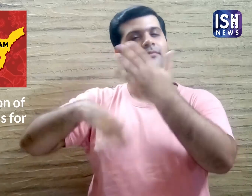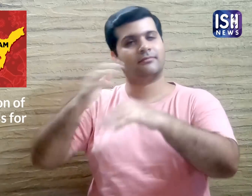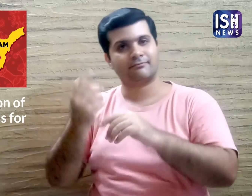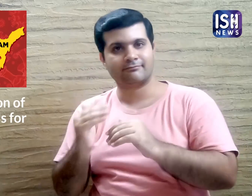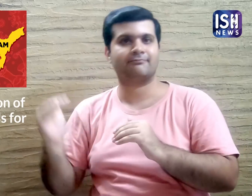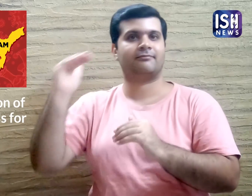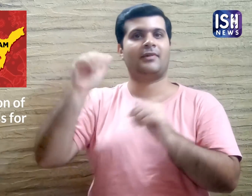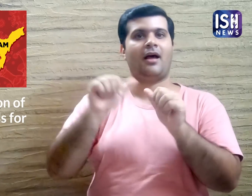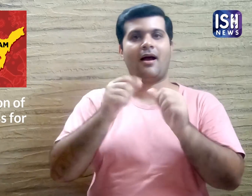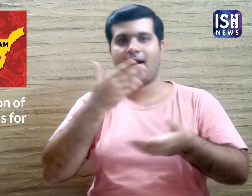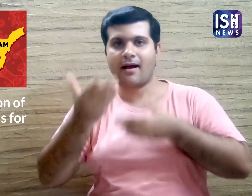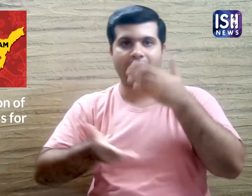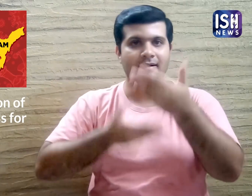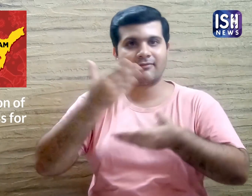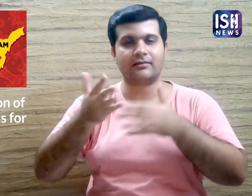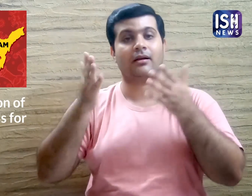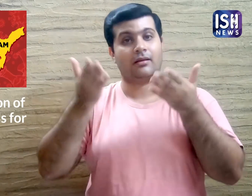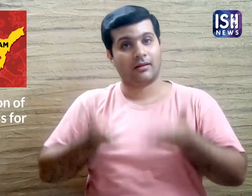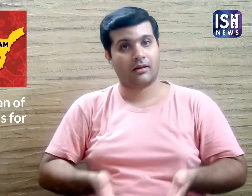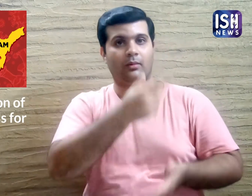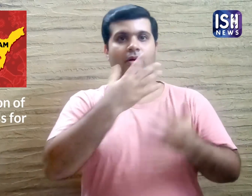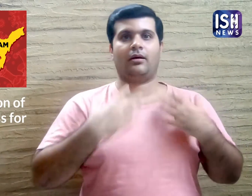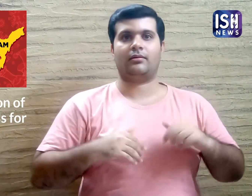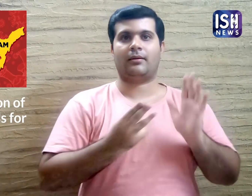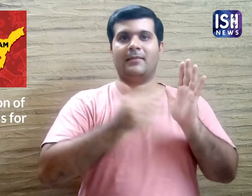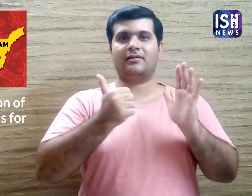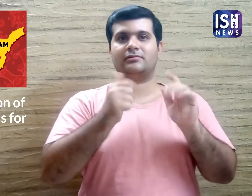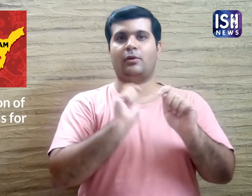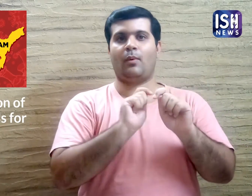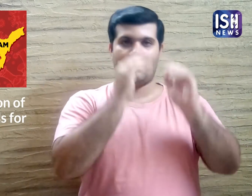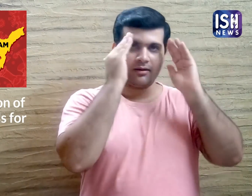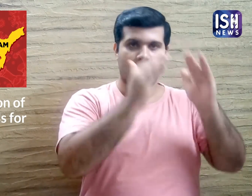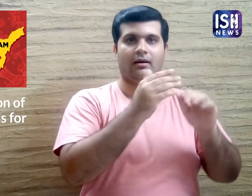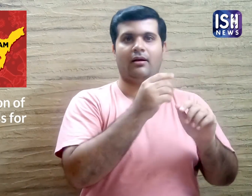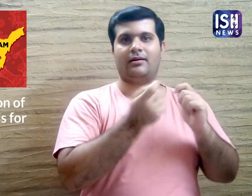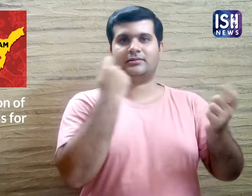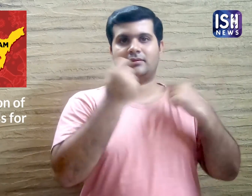He was also an advisor and has now become the health minister for Assam.